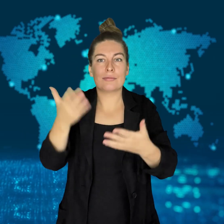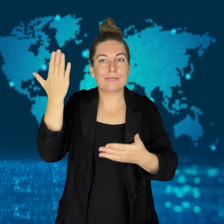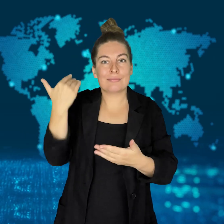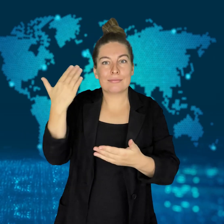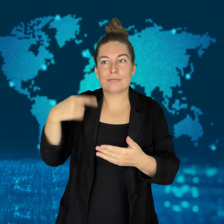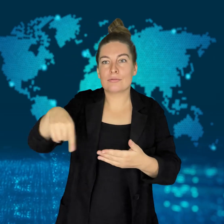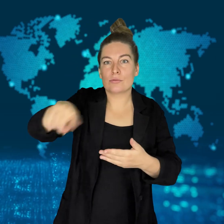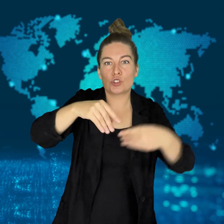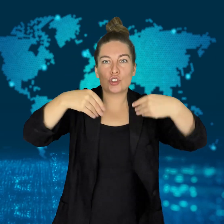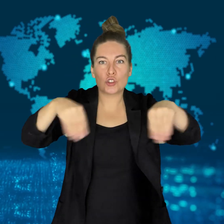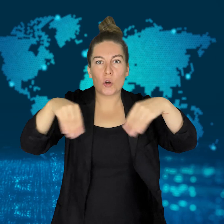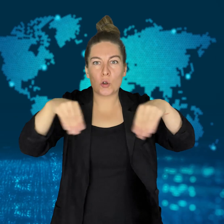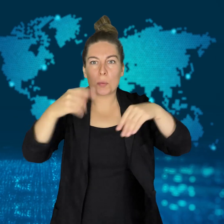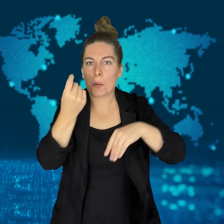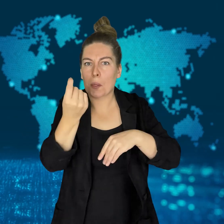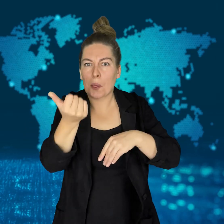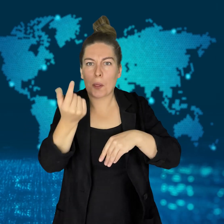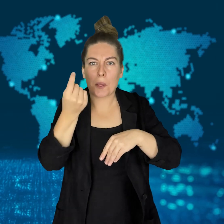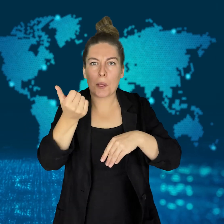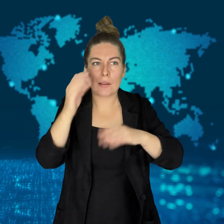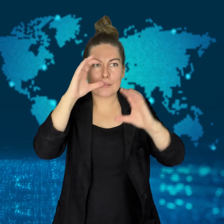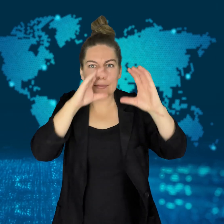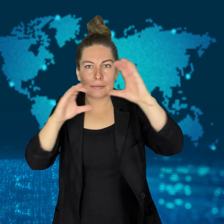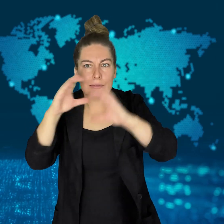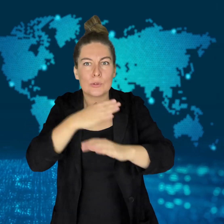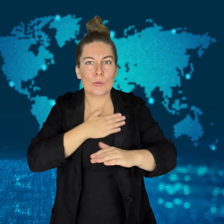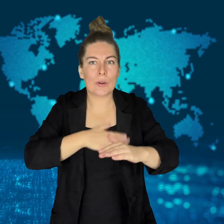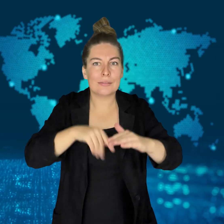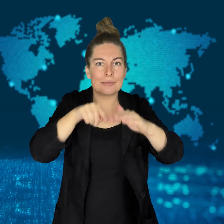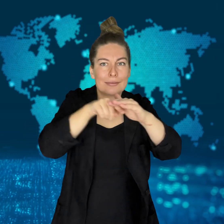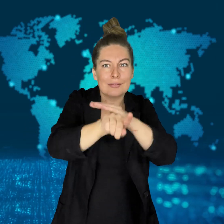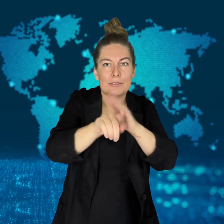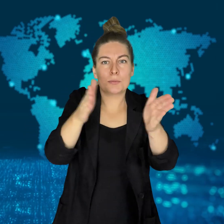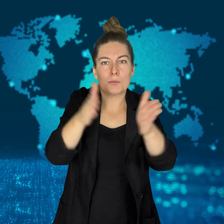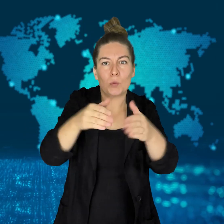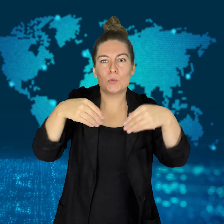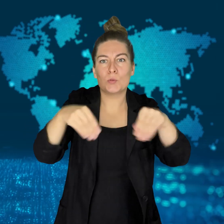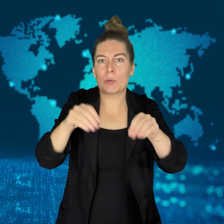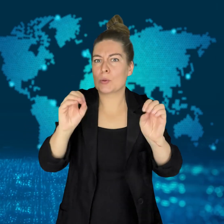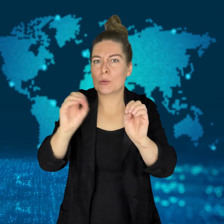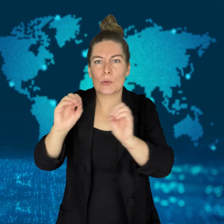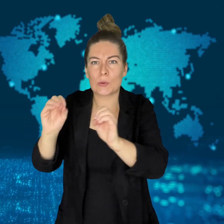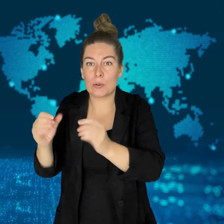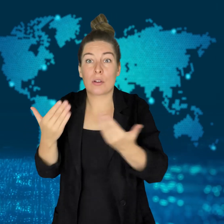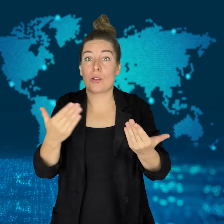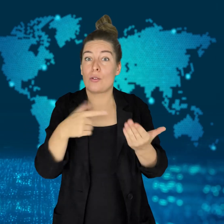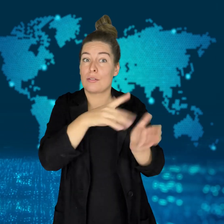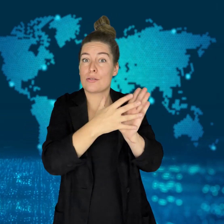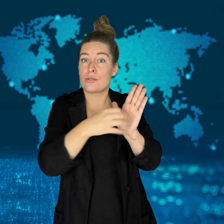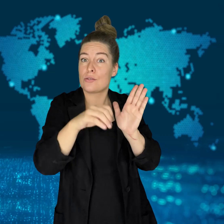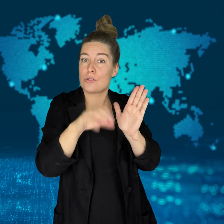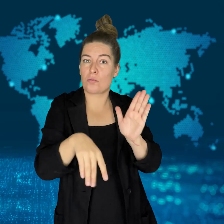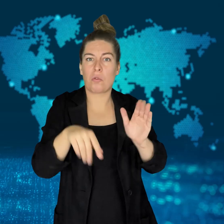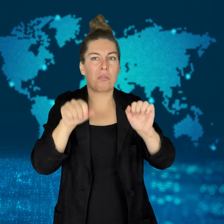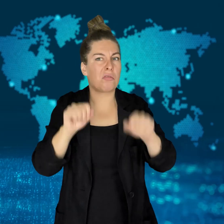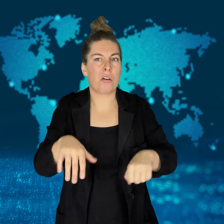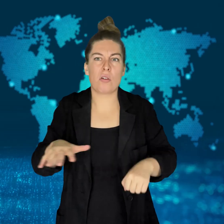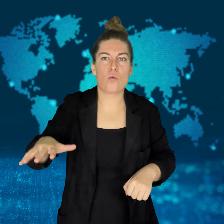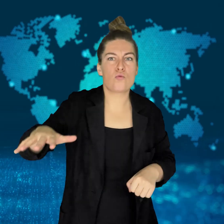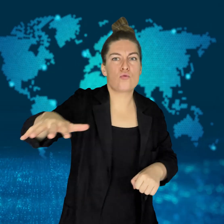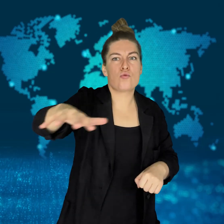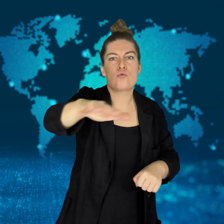Retail outlets will be able to start selling vaping products